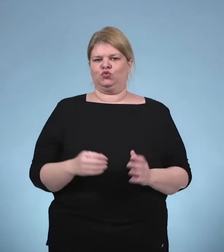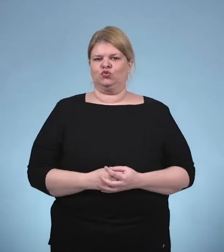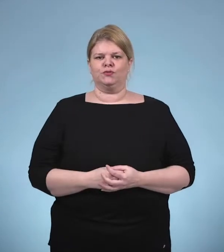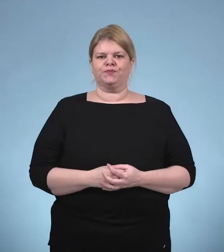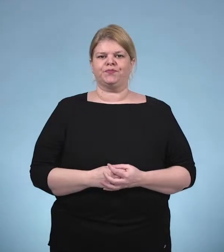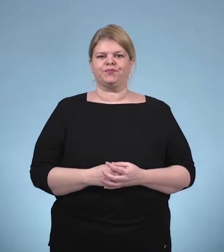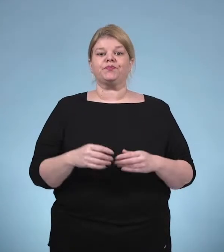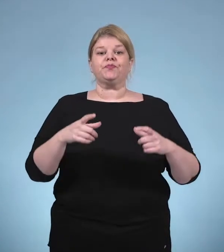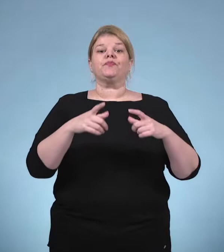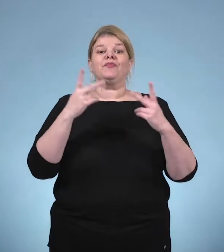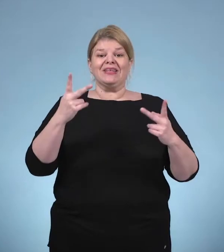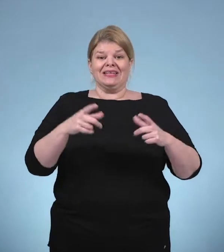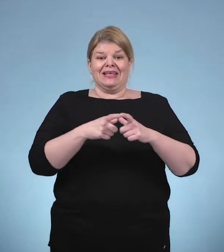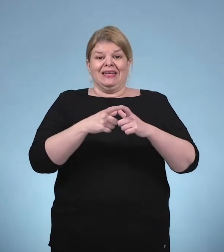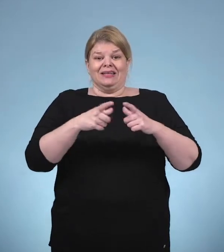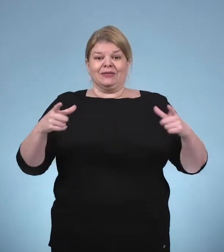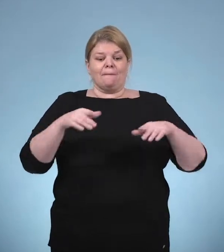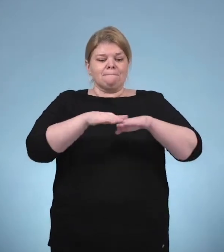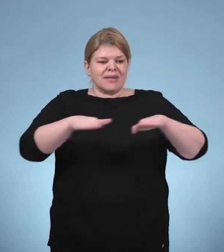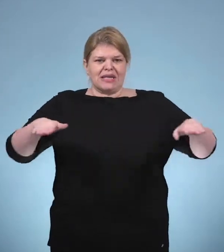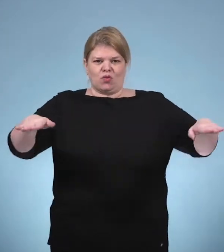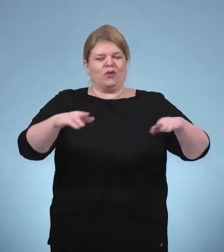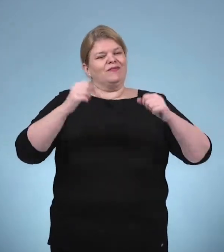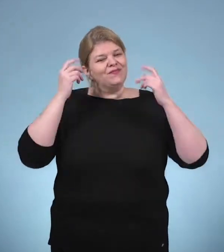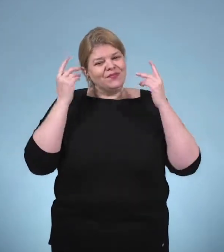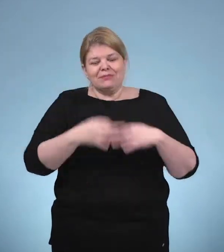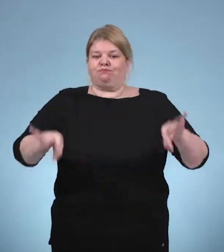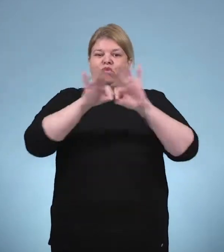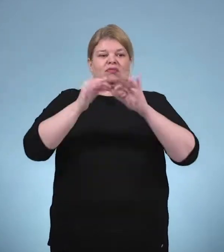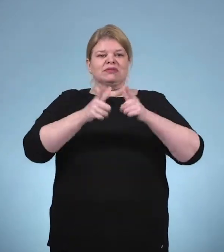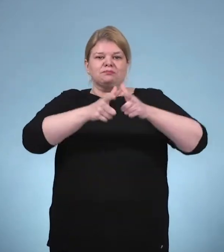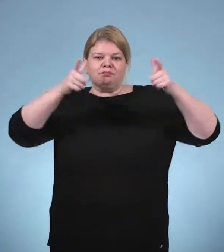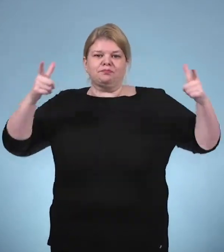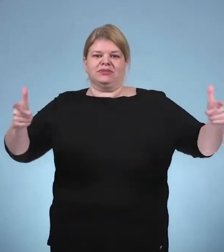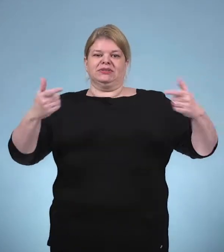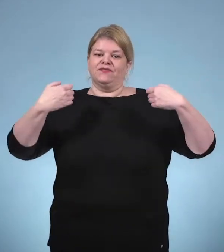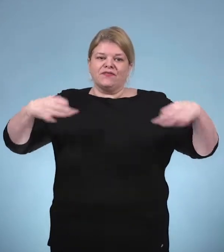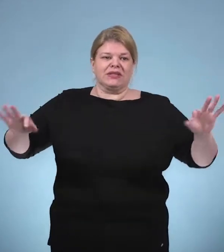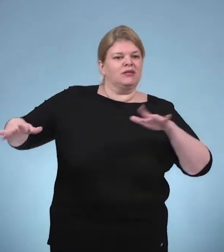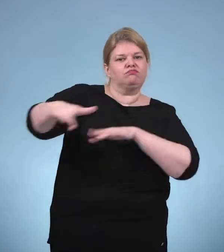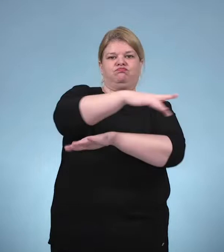It is important to have a seminar room where your participants can move around easily and work in small groups.